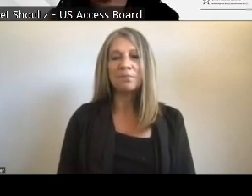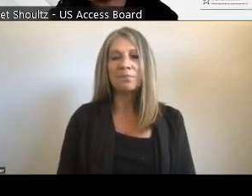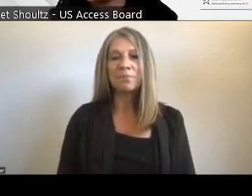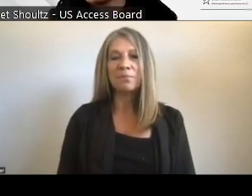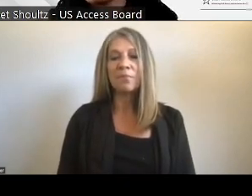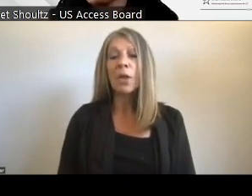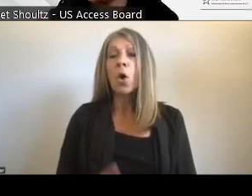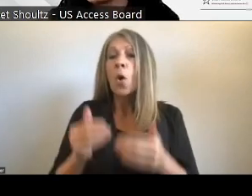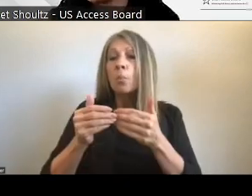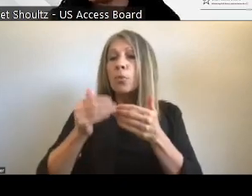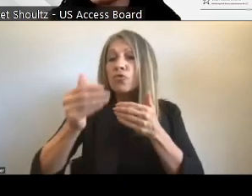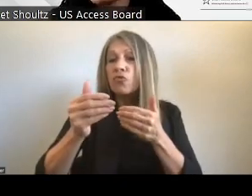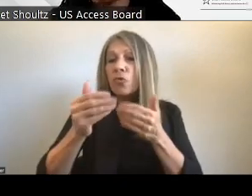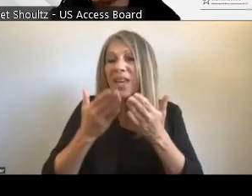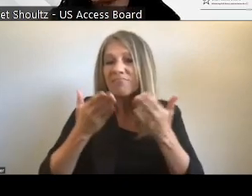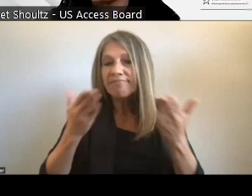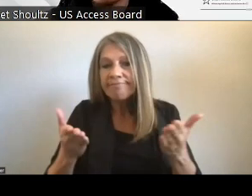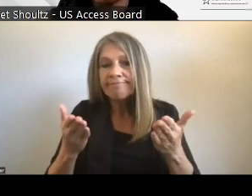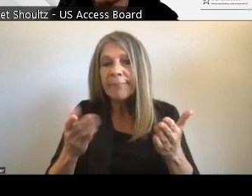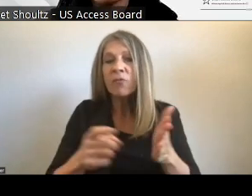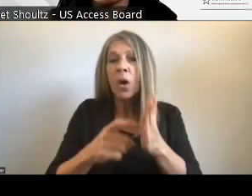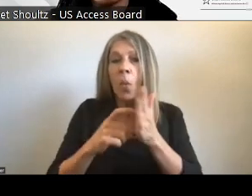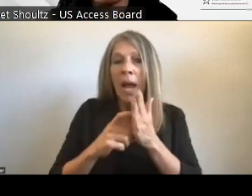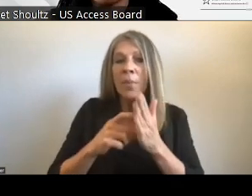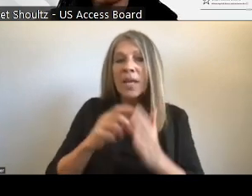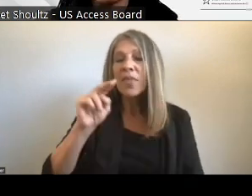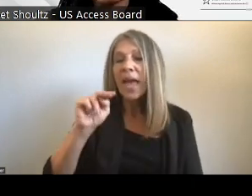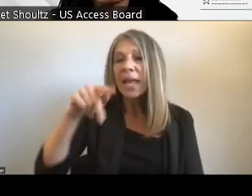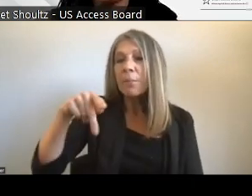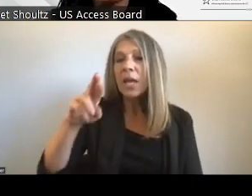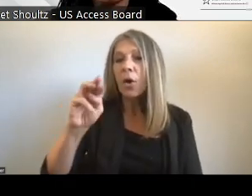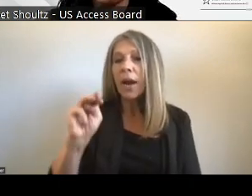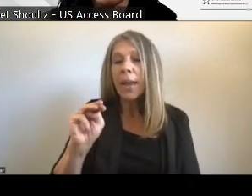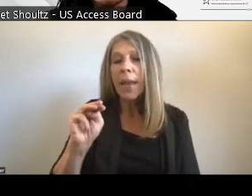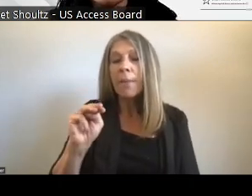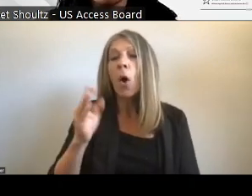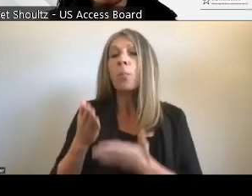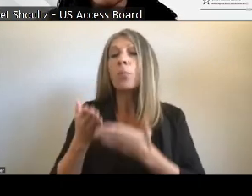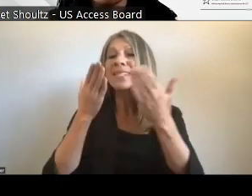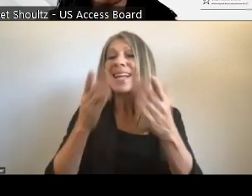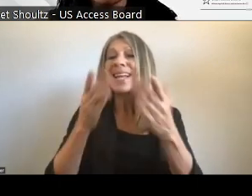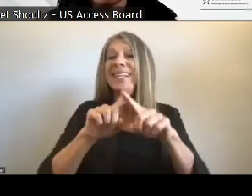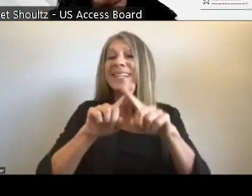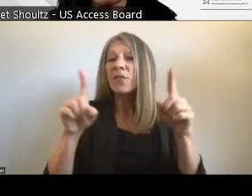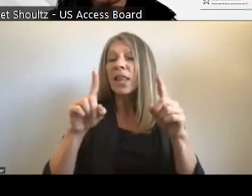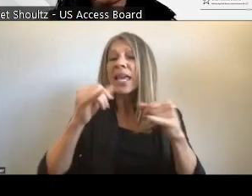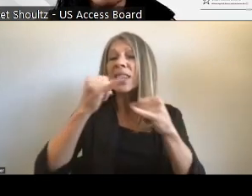Protruding objects requirements and the NPRM are presented differently in the final rule, but the